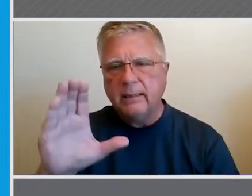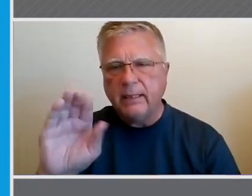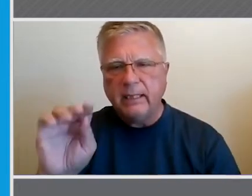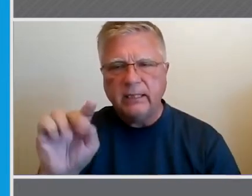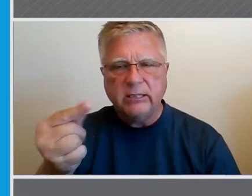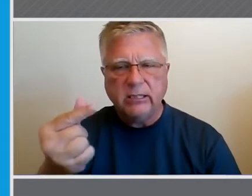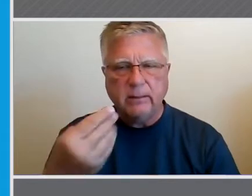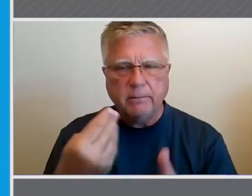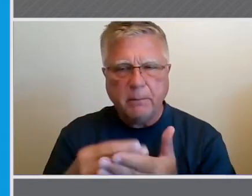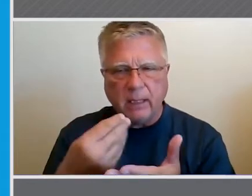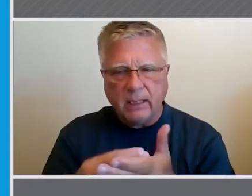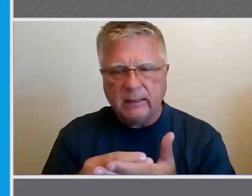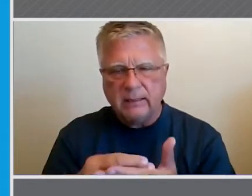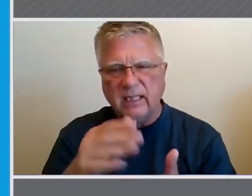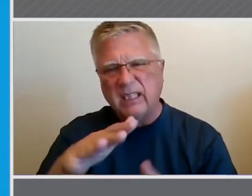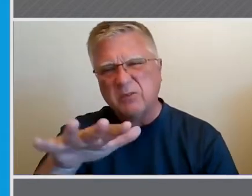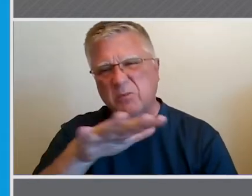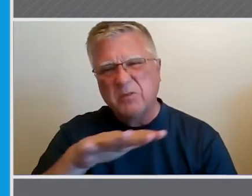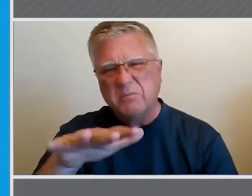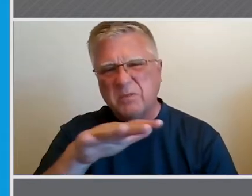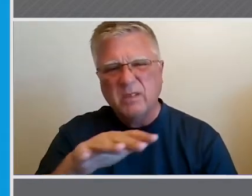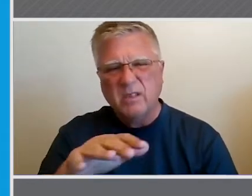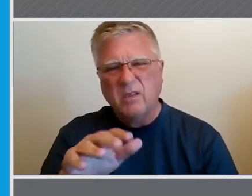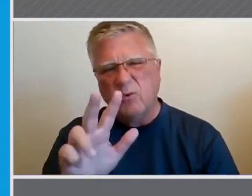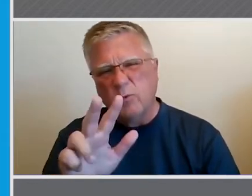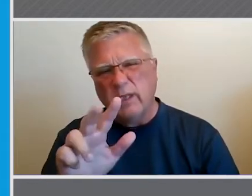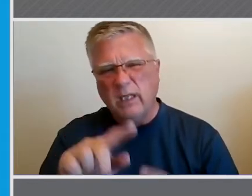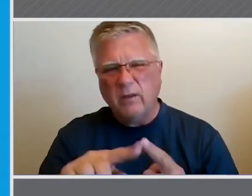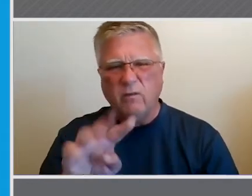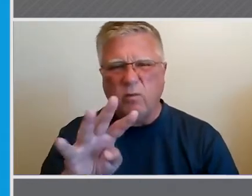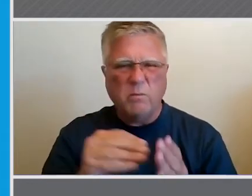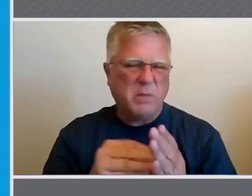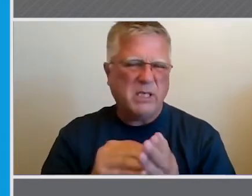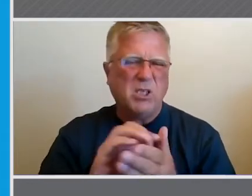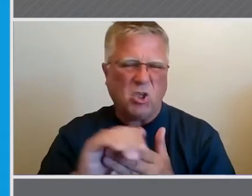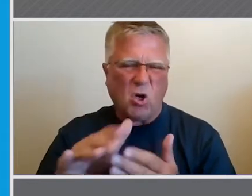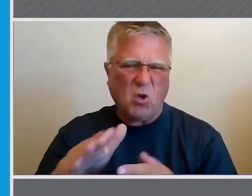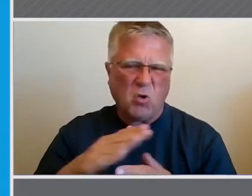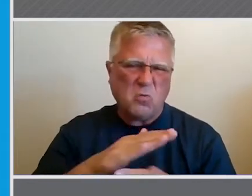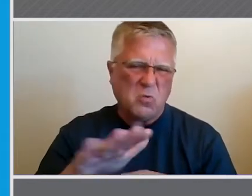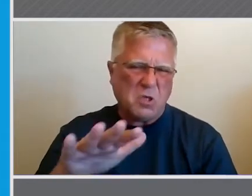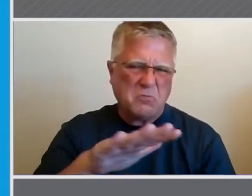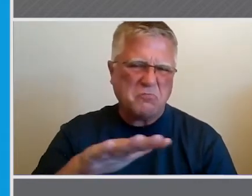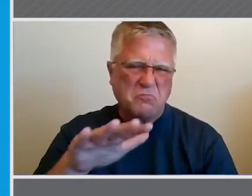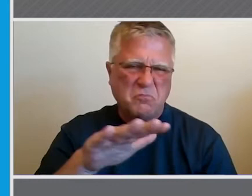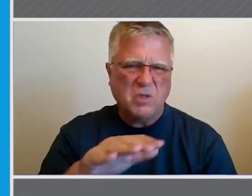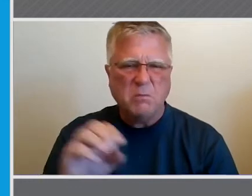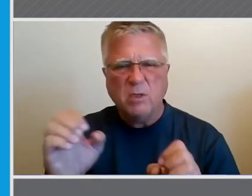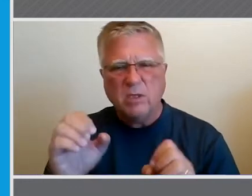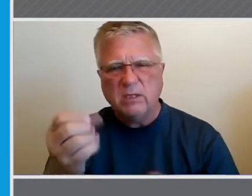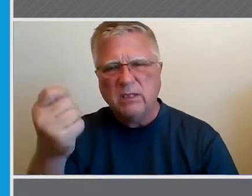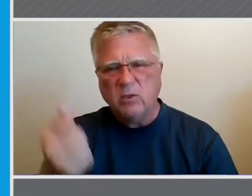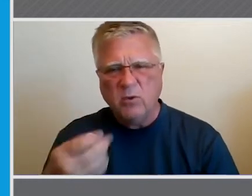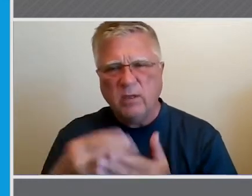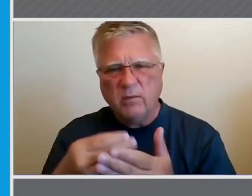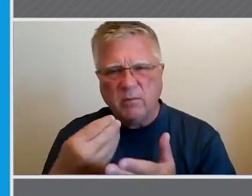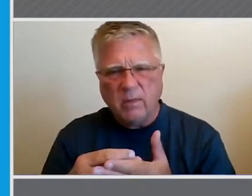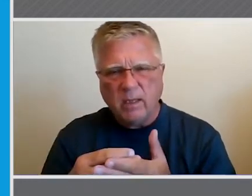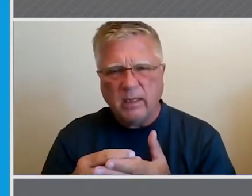roughly fit in the $4 million range, emergency solutions grant funds, roughly a million plus